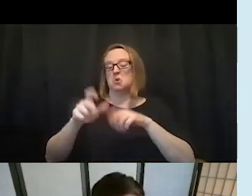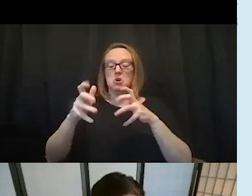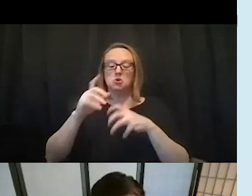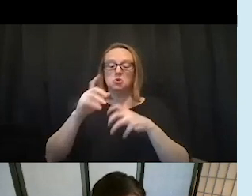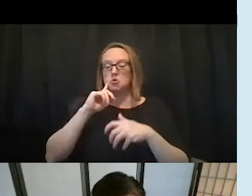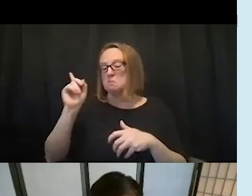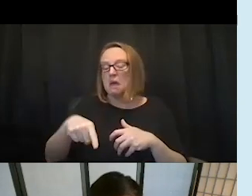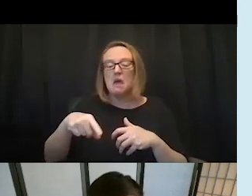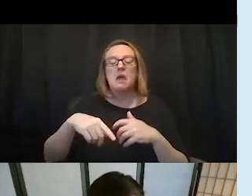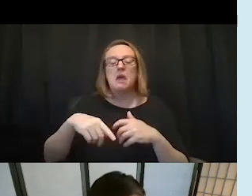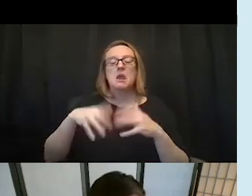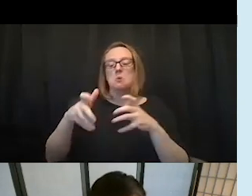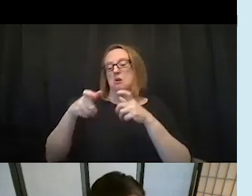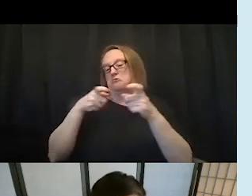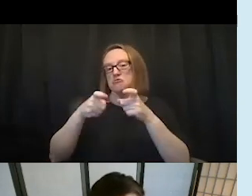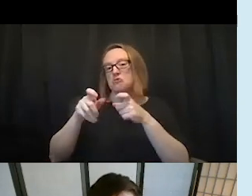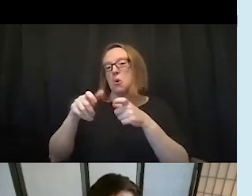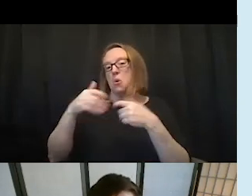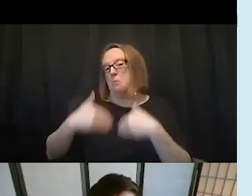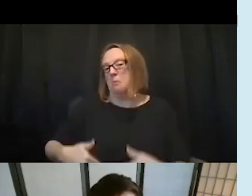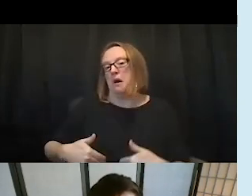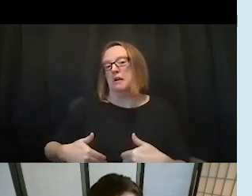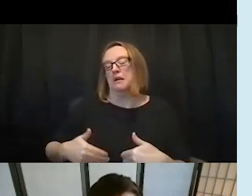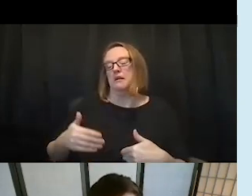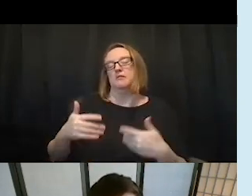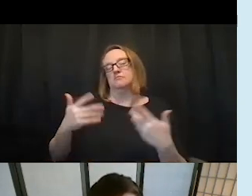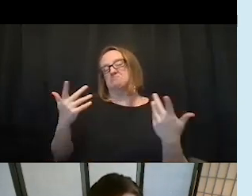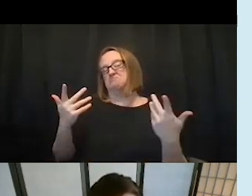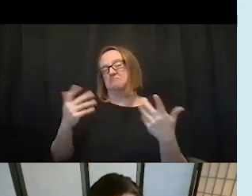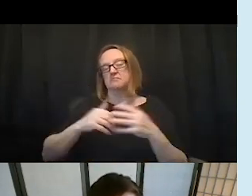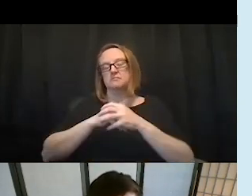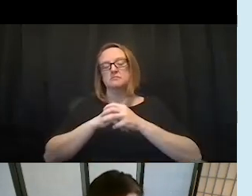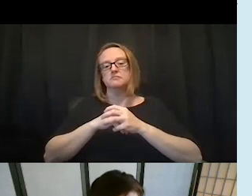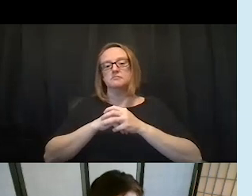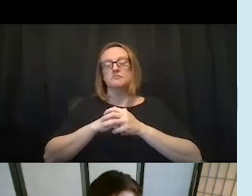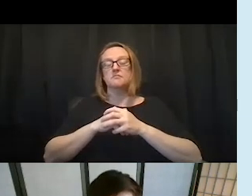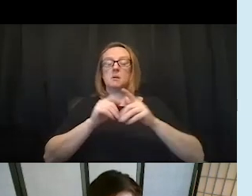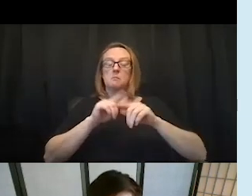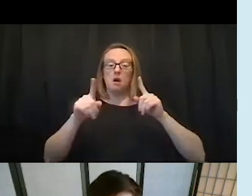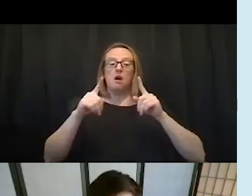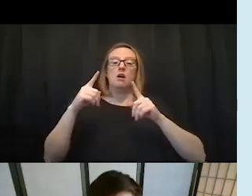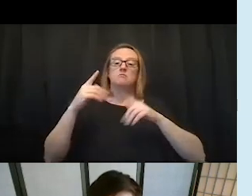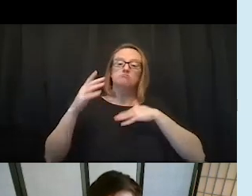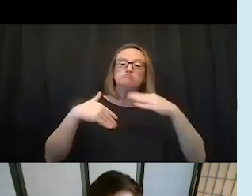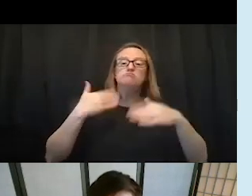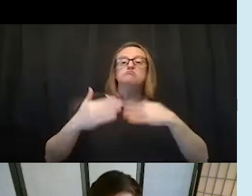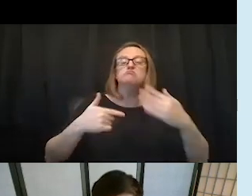it was like a dictatorship type situation and um I really learned over time with all the things